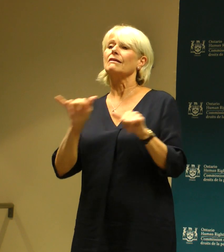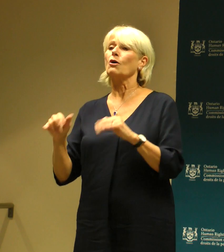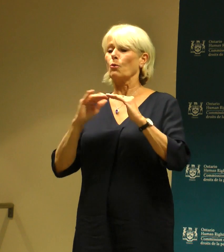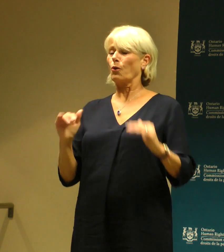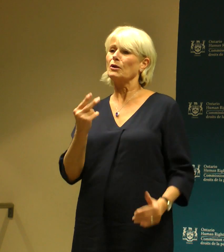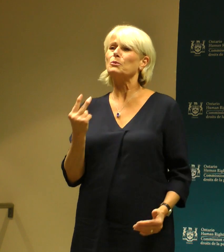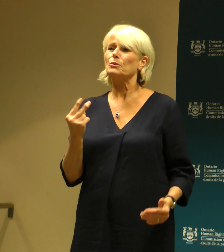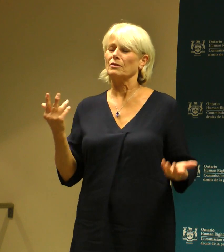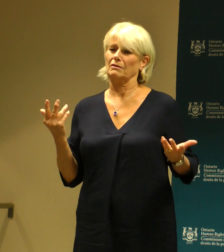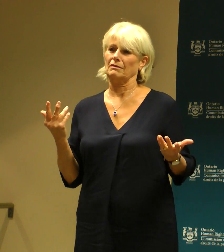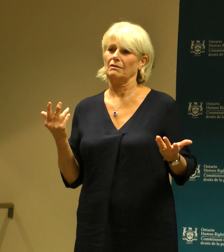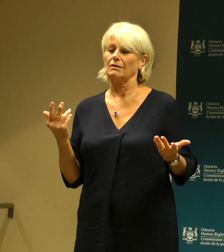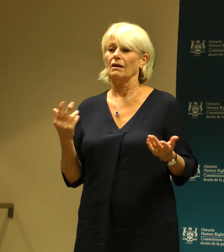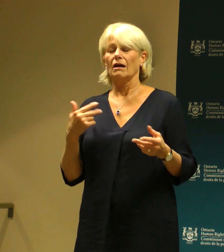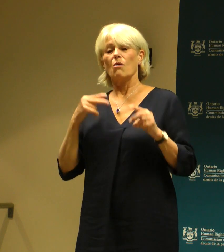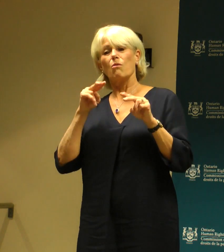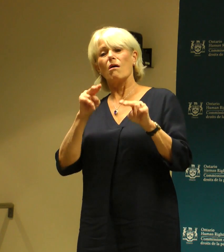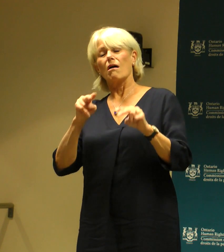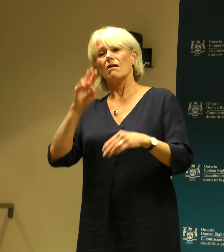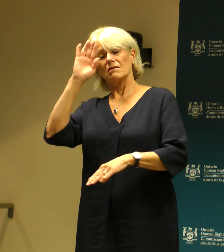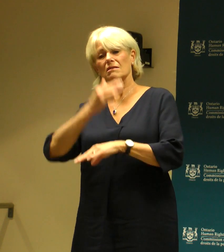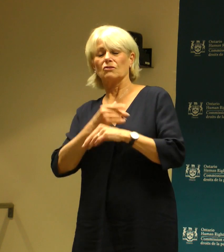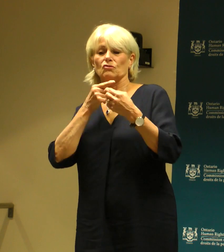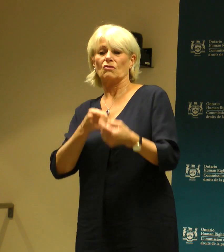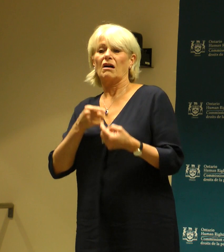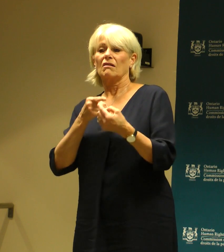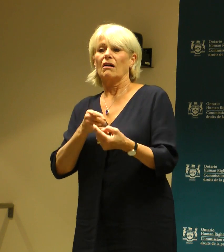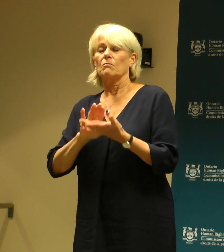She said that watching her son struggle has made her sad.